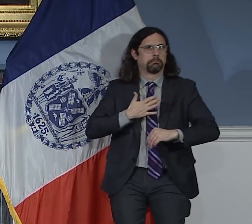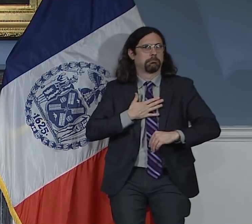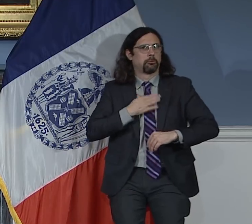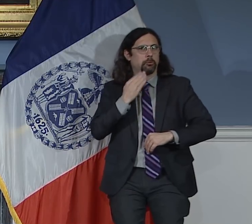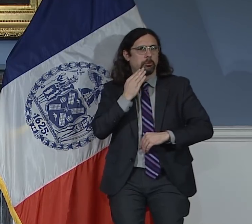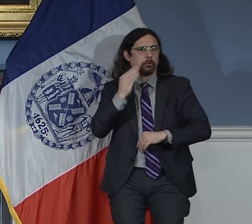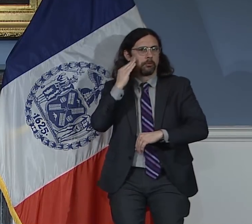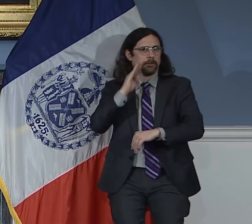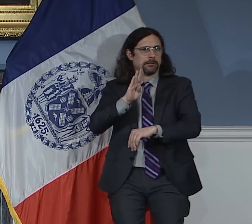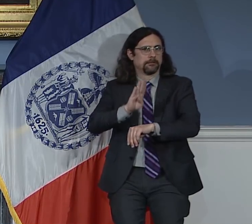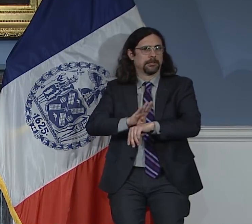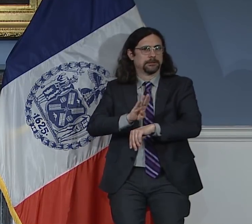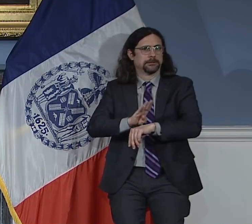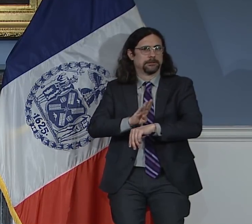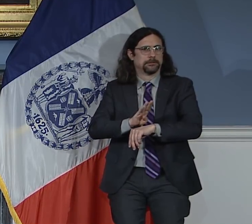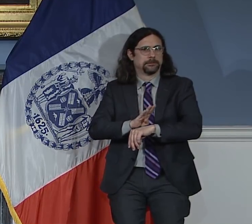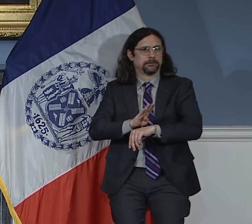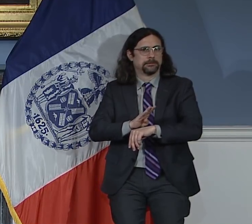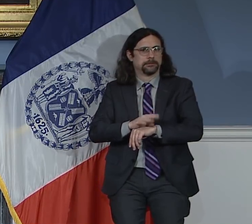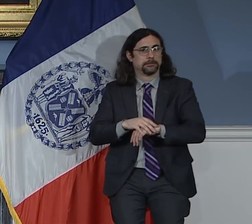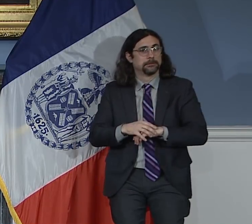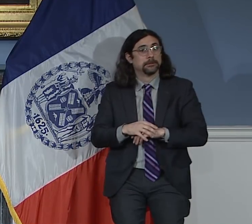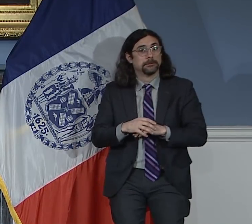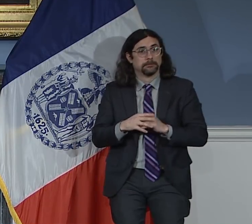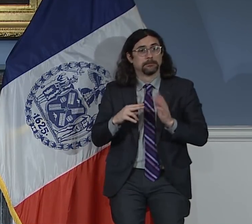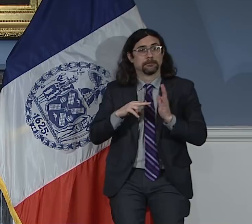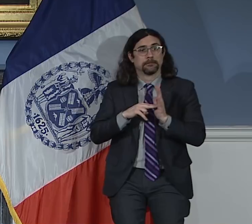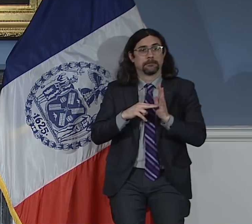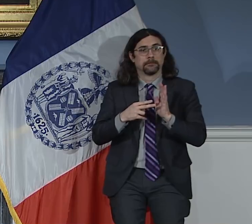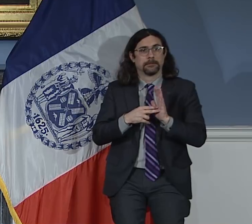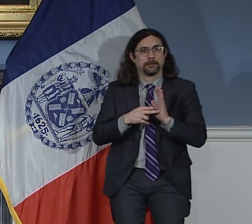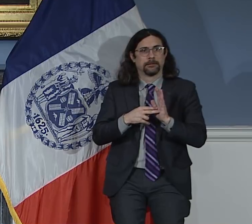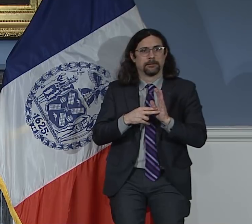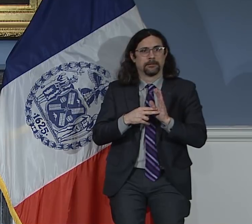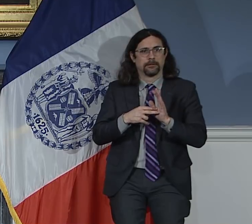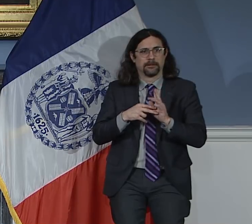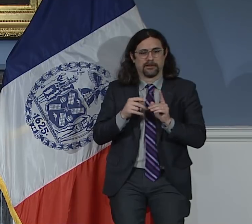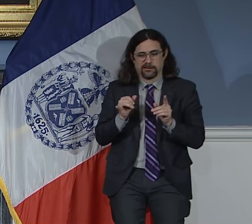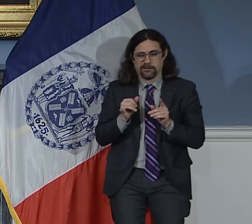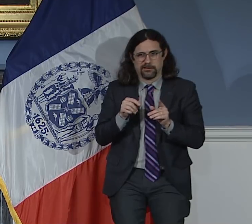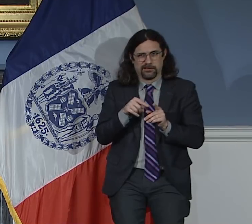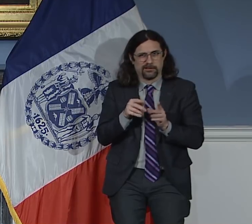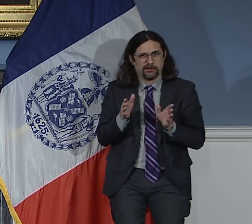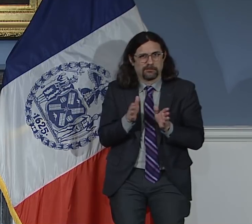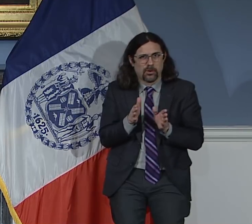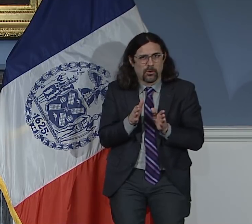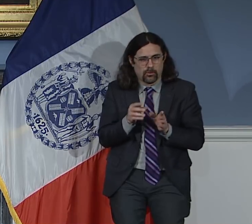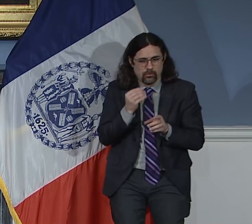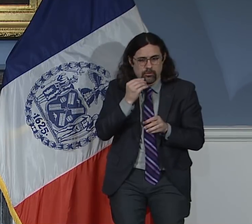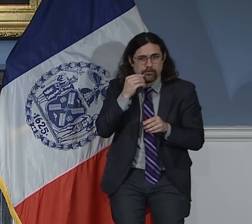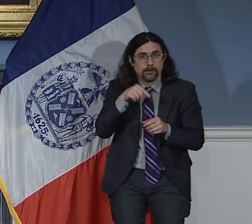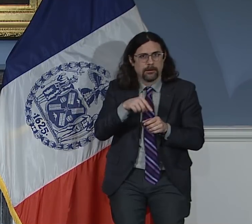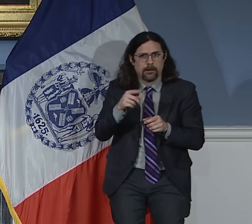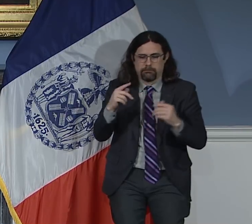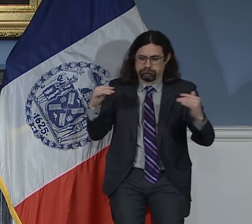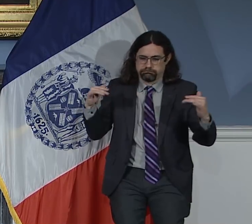WHEN IT MEANS IN SO MANYAS CES ATTH LARGE NUMBERS OF CONGREGANTS ARE BEING CRAMMED